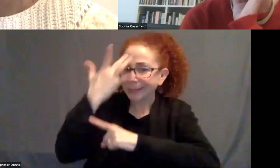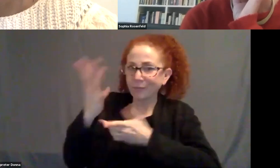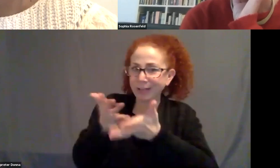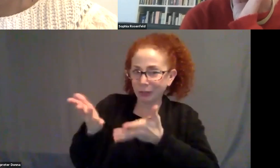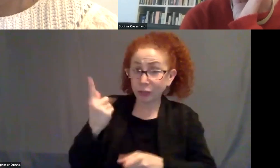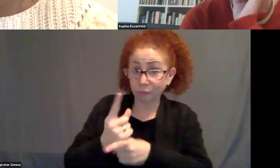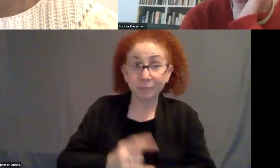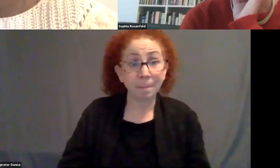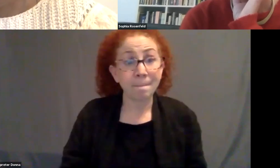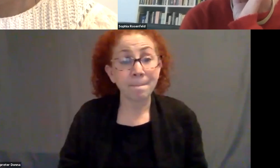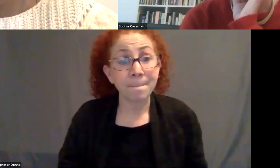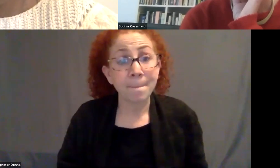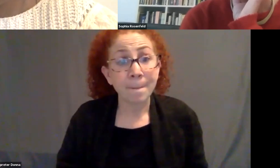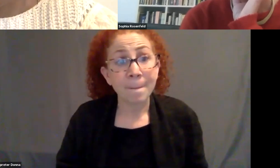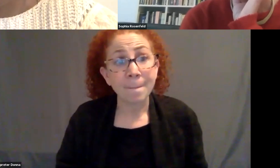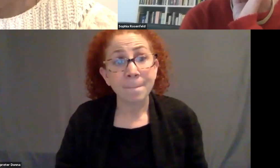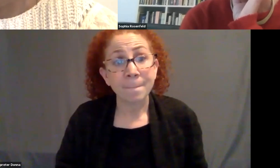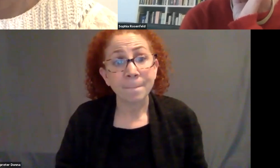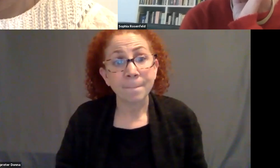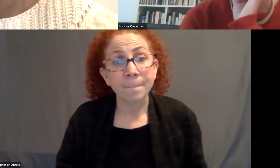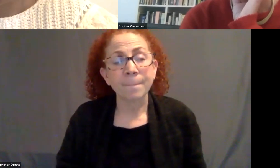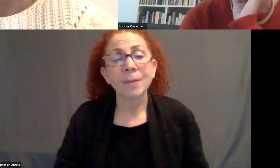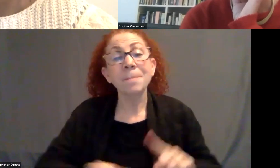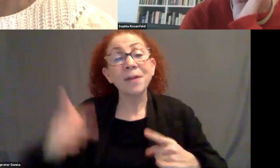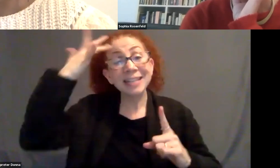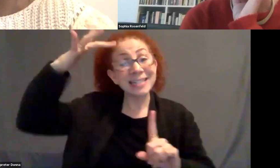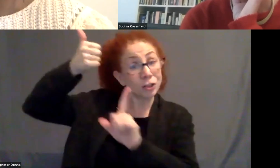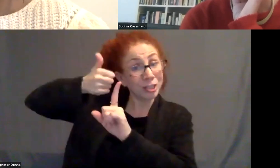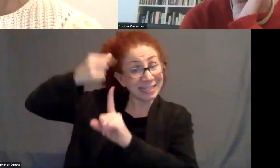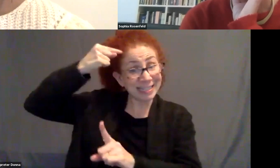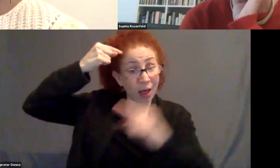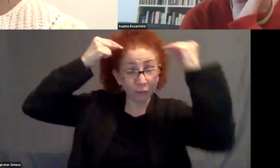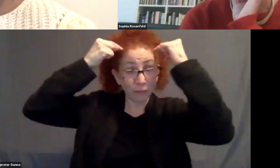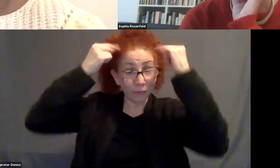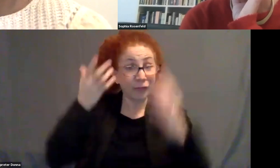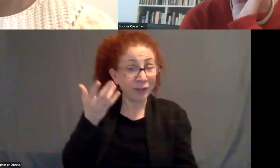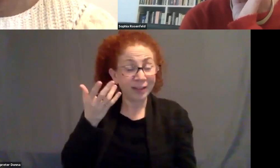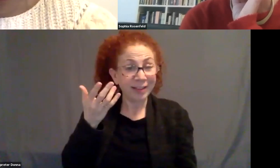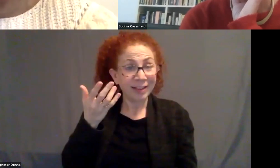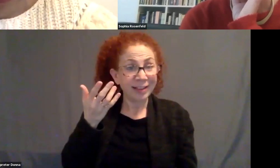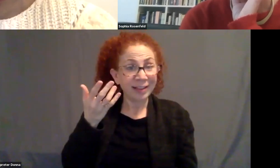But the intelligence itself is not in question.